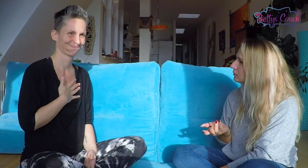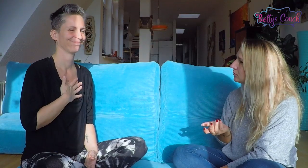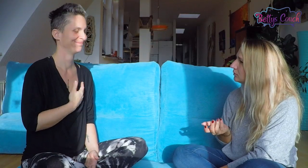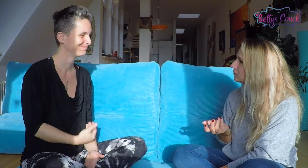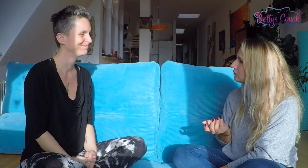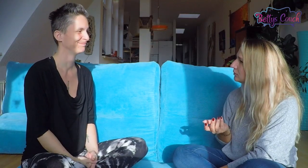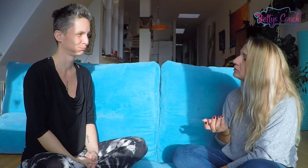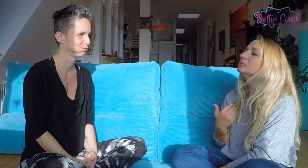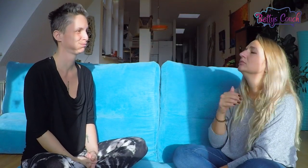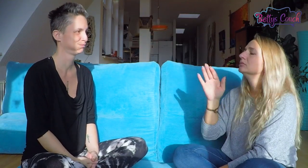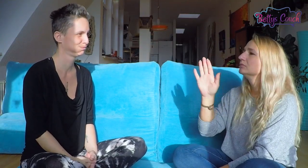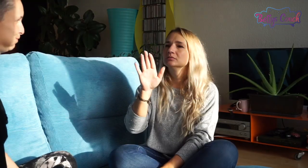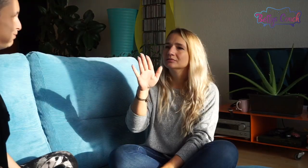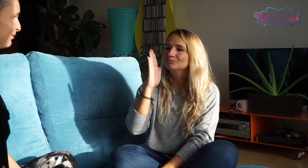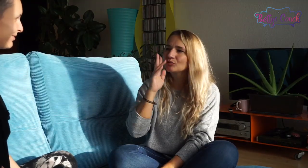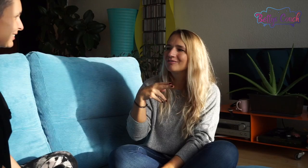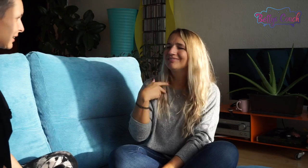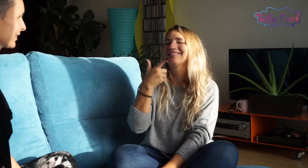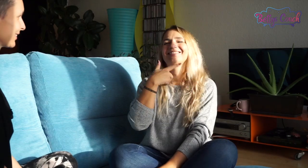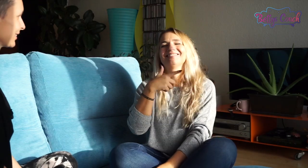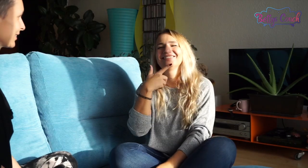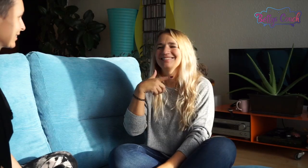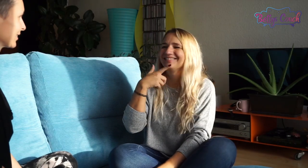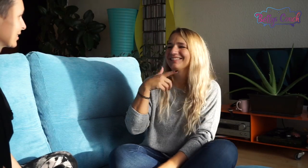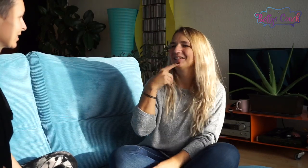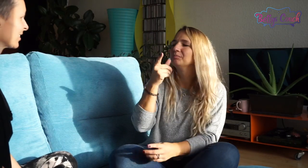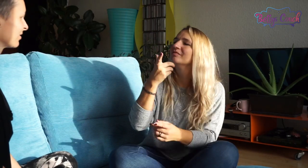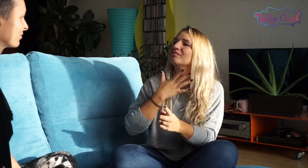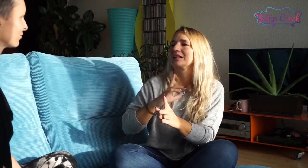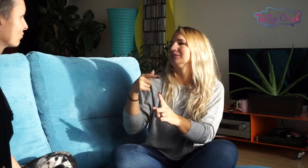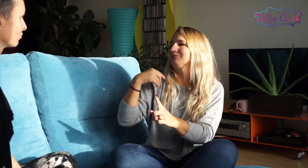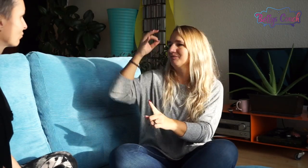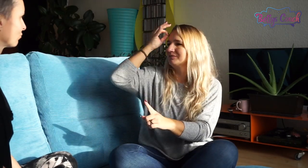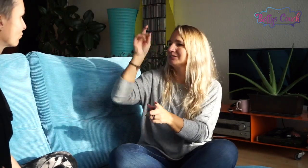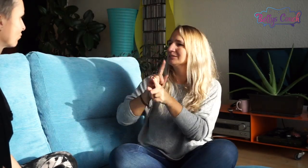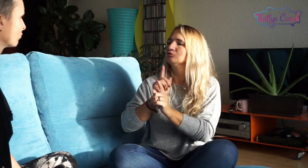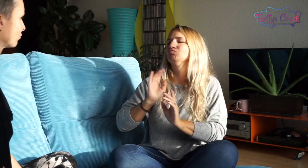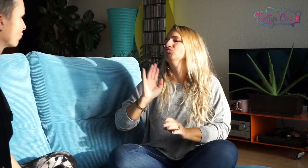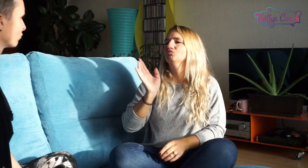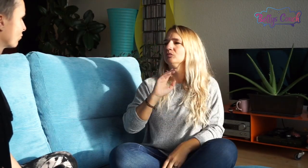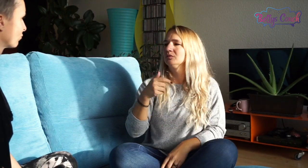When I pointed it out, I was only laughed at. He didn't want to know that.